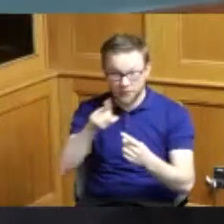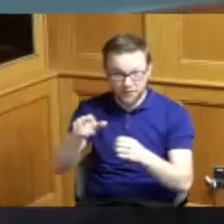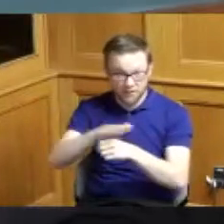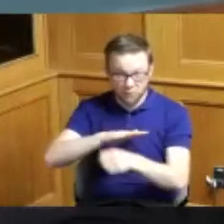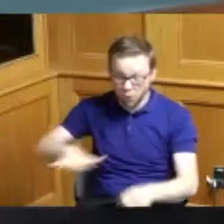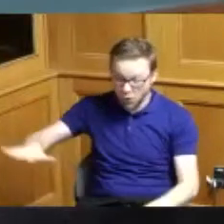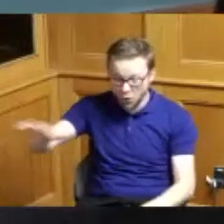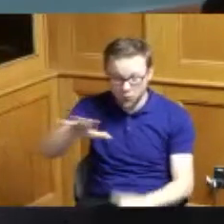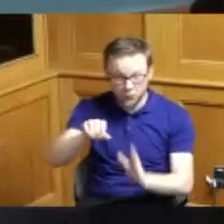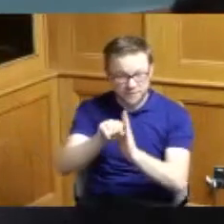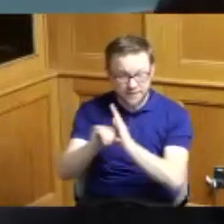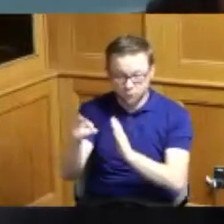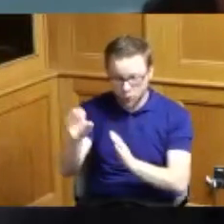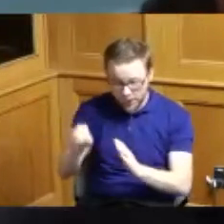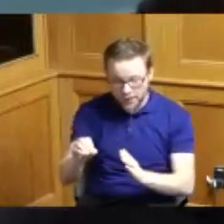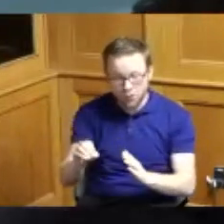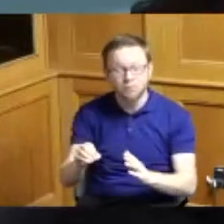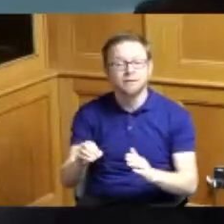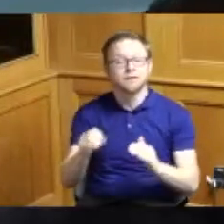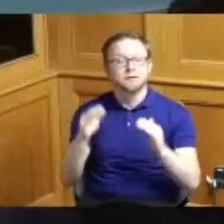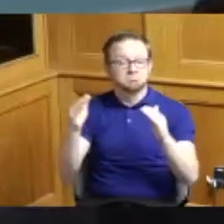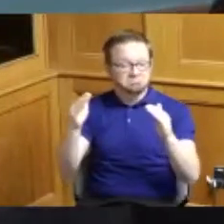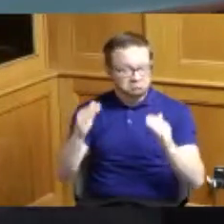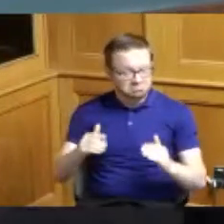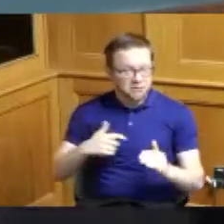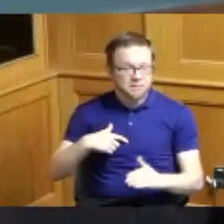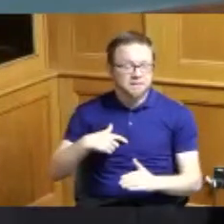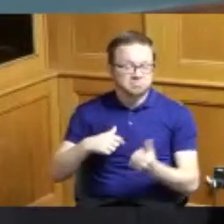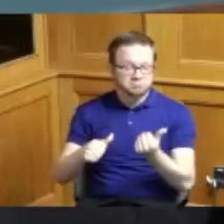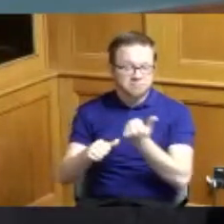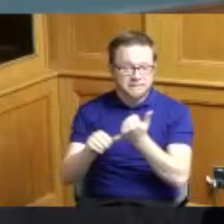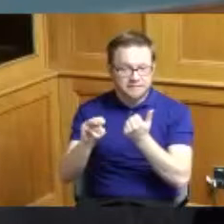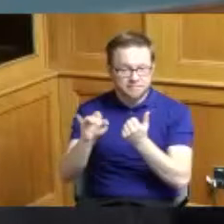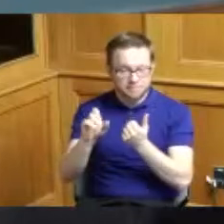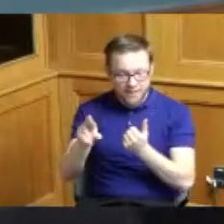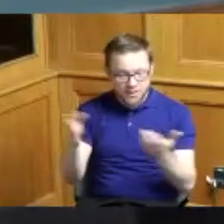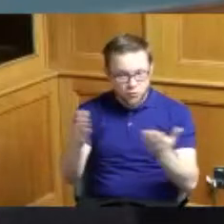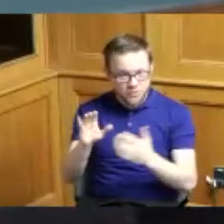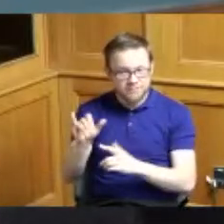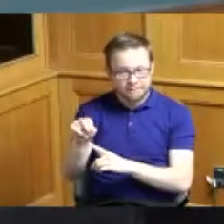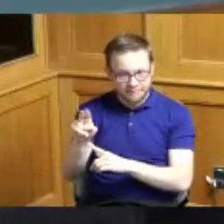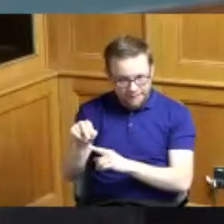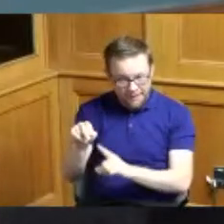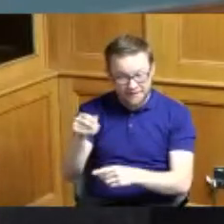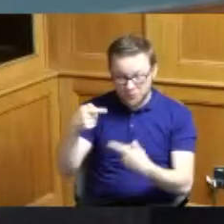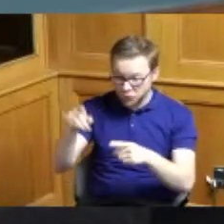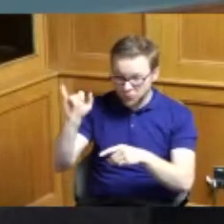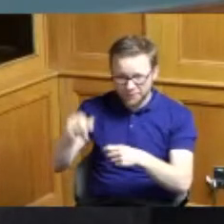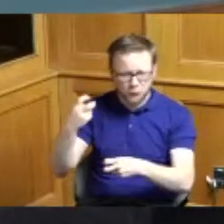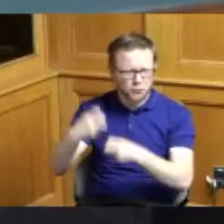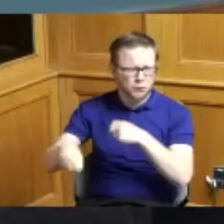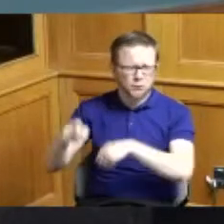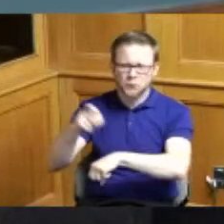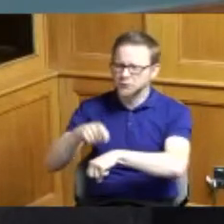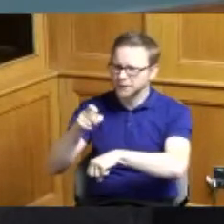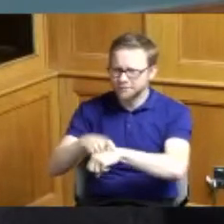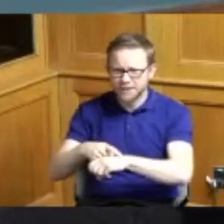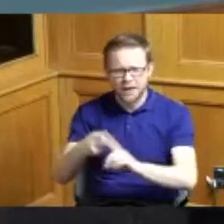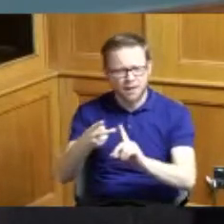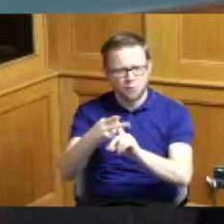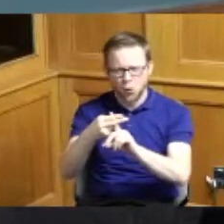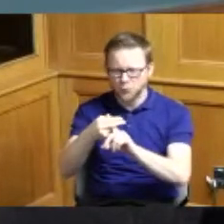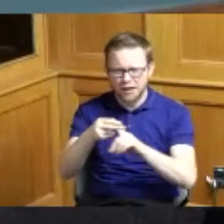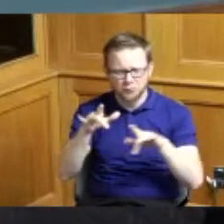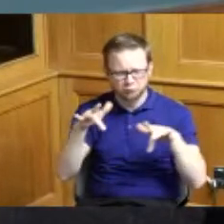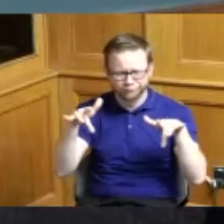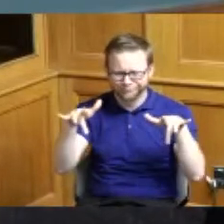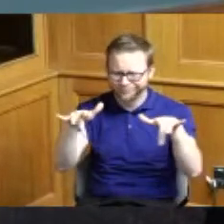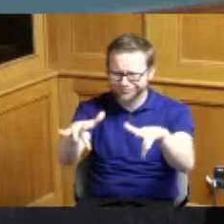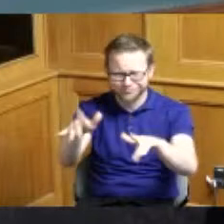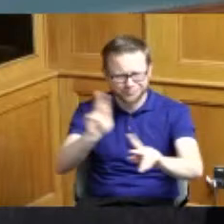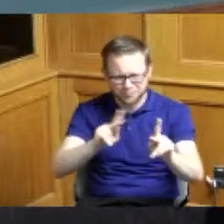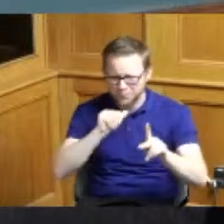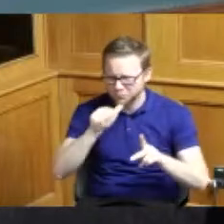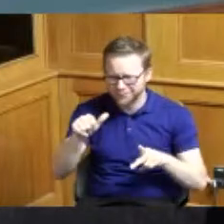mayor of Cincinnati in the toughest times with the lowest tax lowest hotel occupancy I got on planes